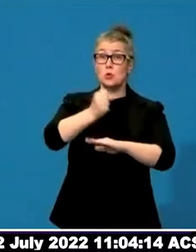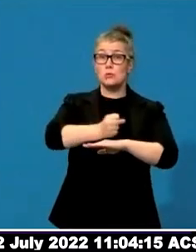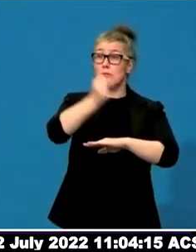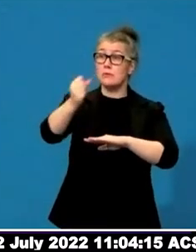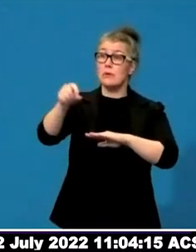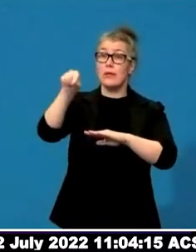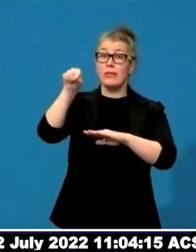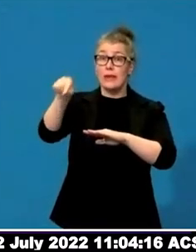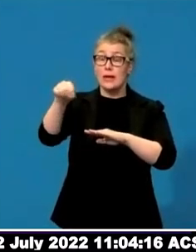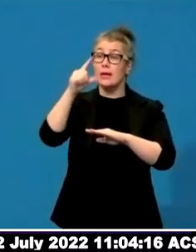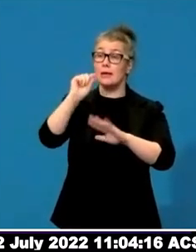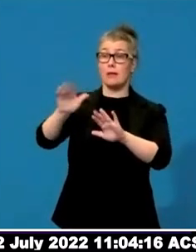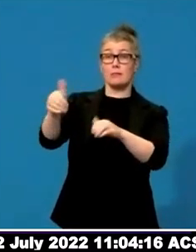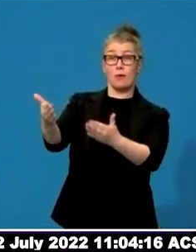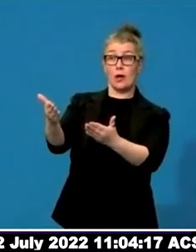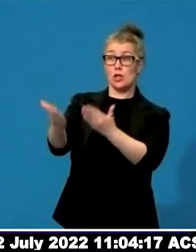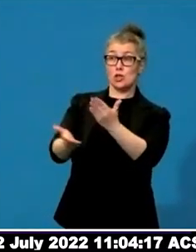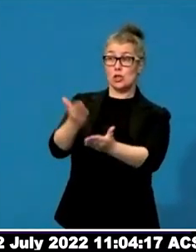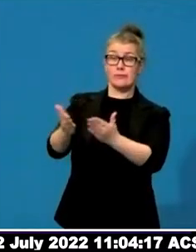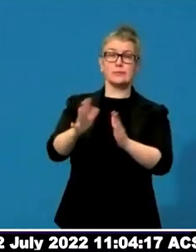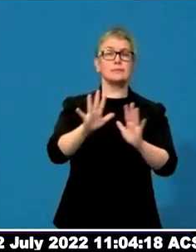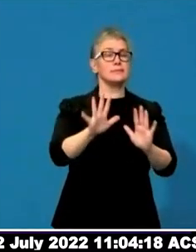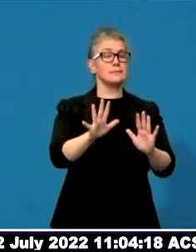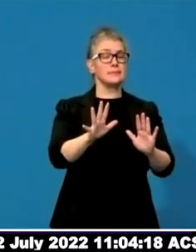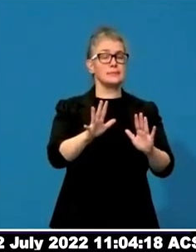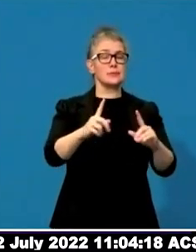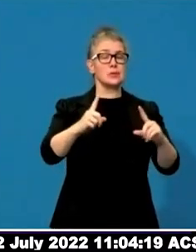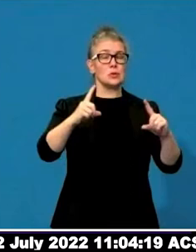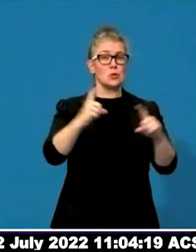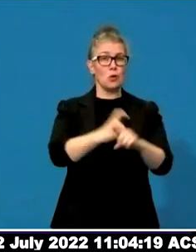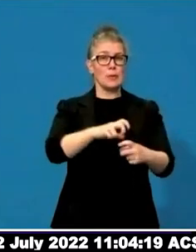Again, a very complex issue and not always the case.